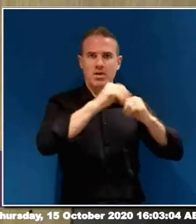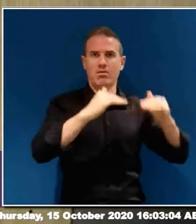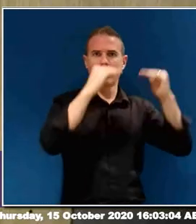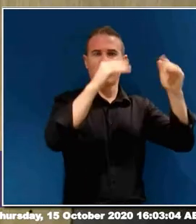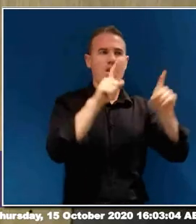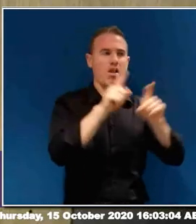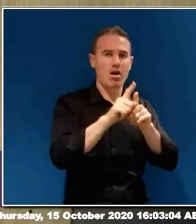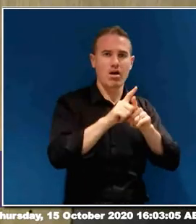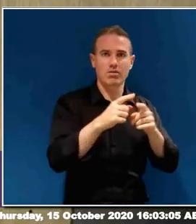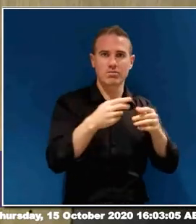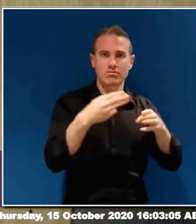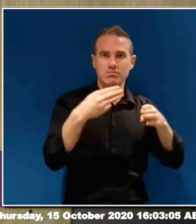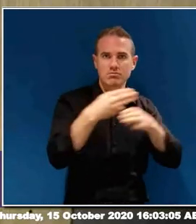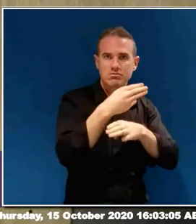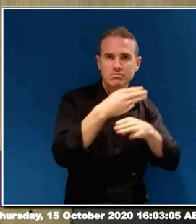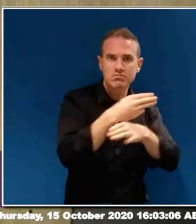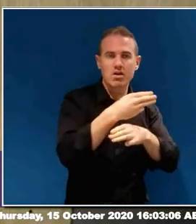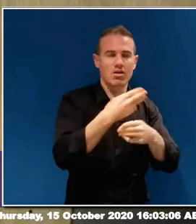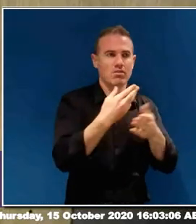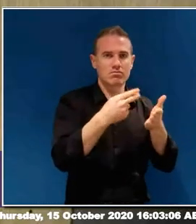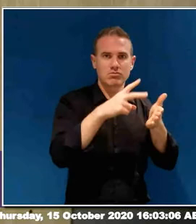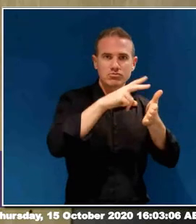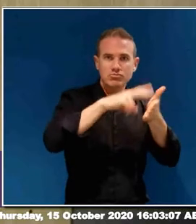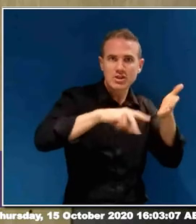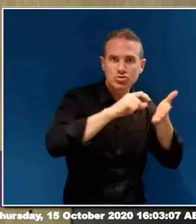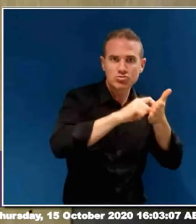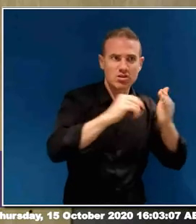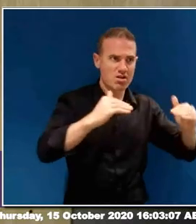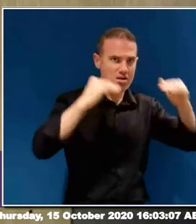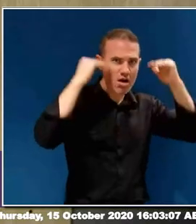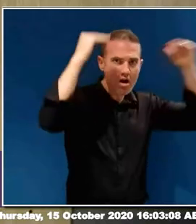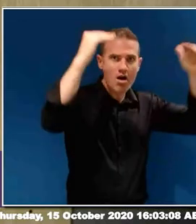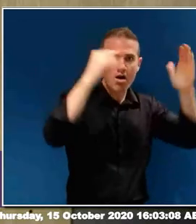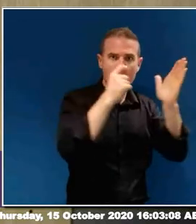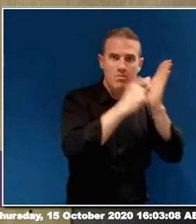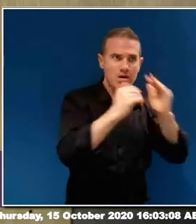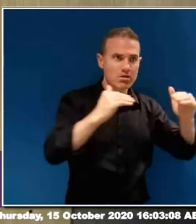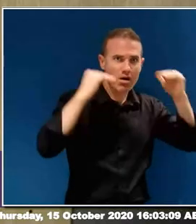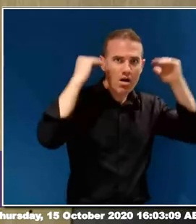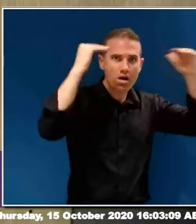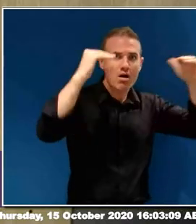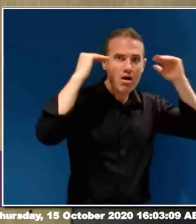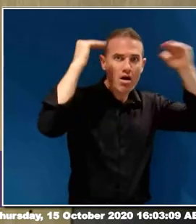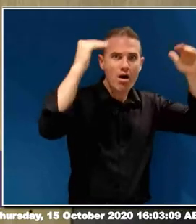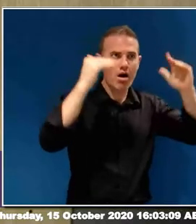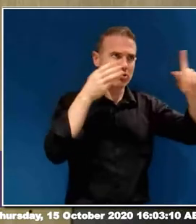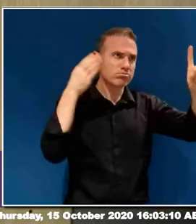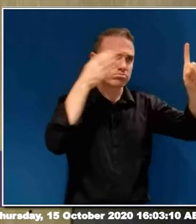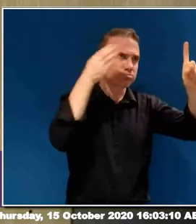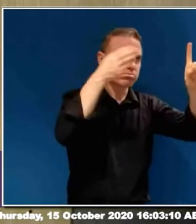important but they can't be achieved at the expense of everything else.